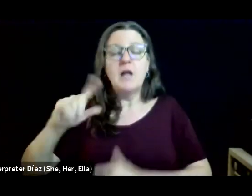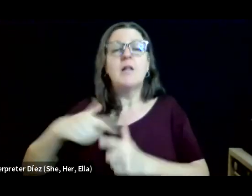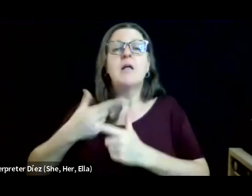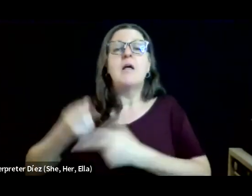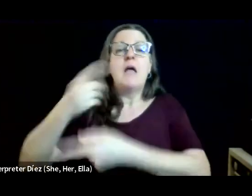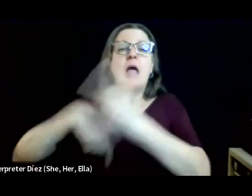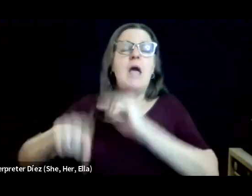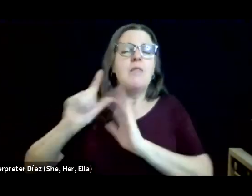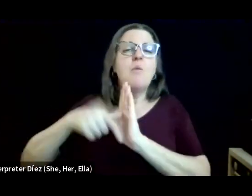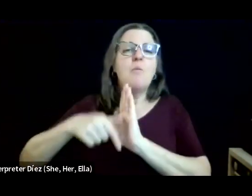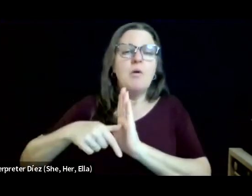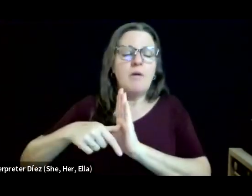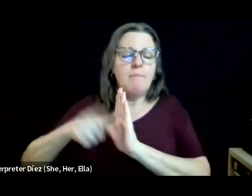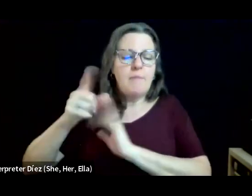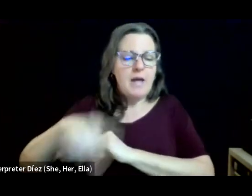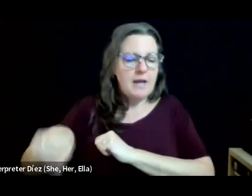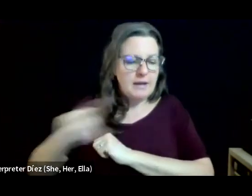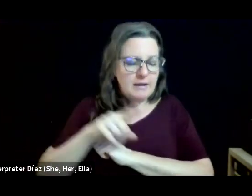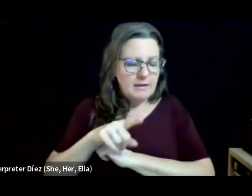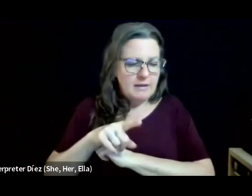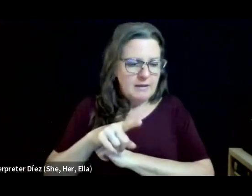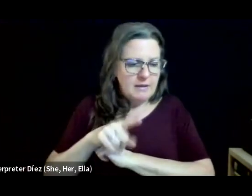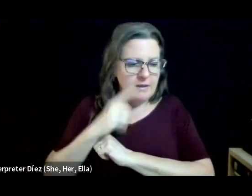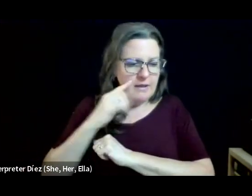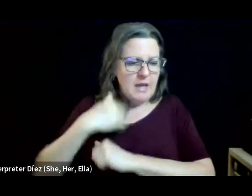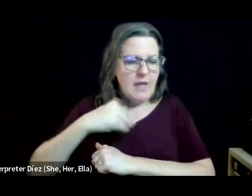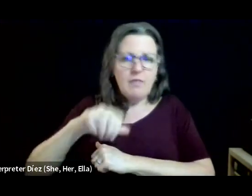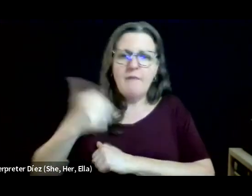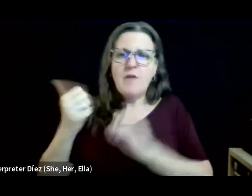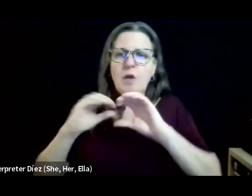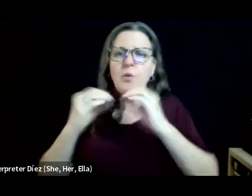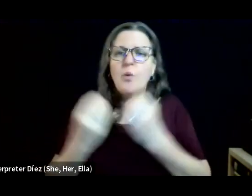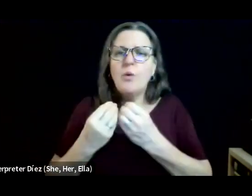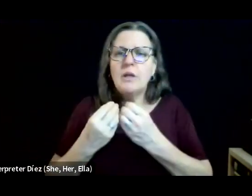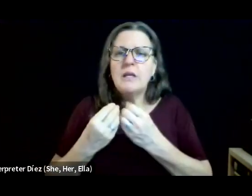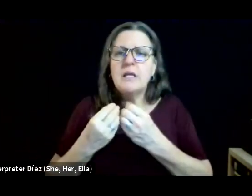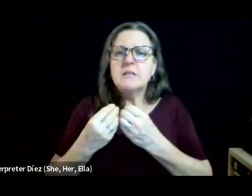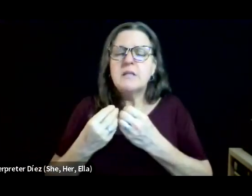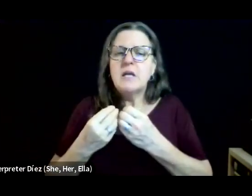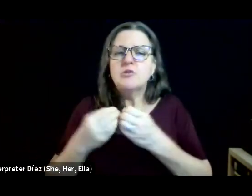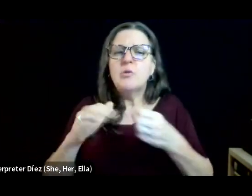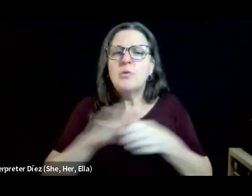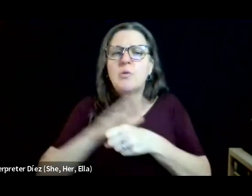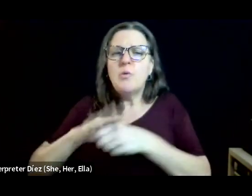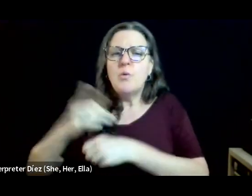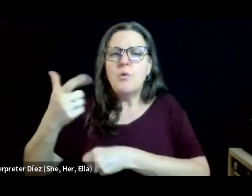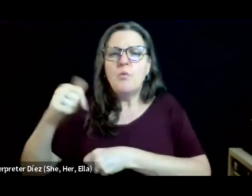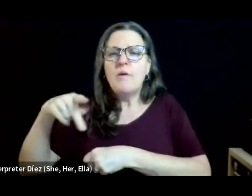And the other organizations will fill in the gaps. No, that's not how you run a government agency.